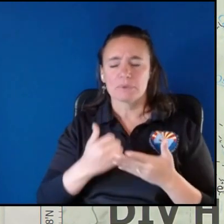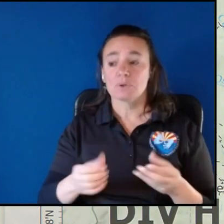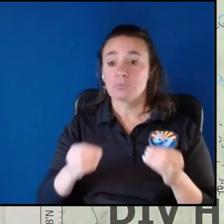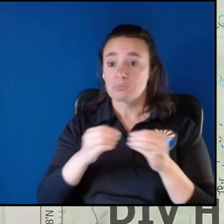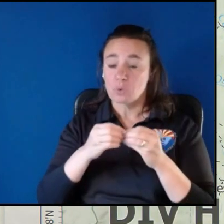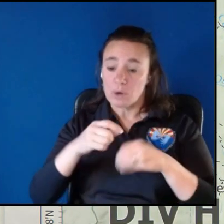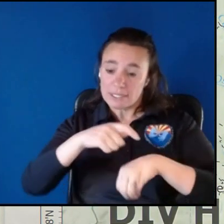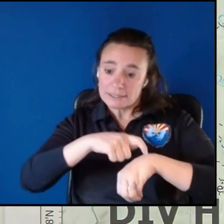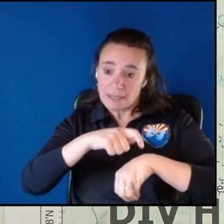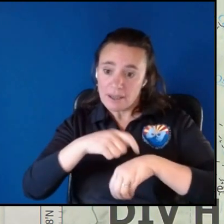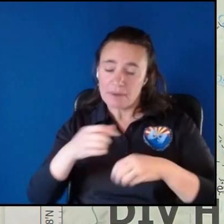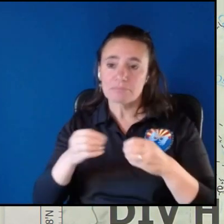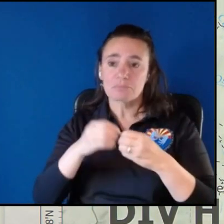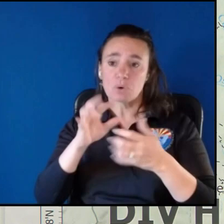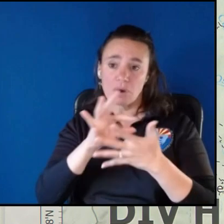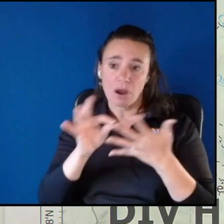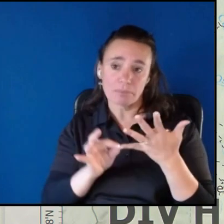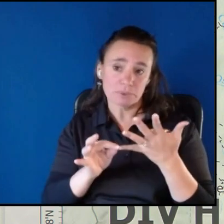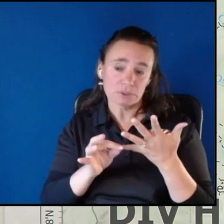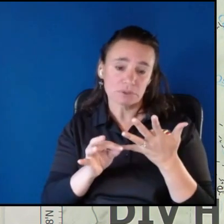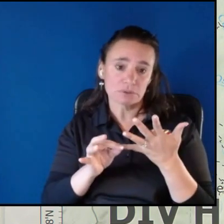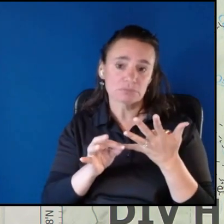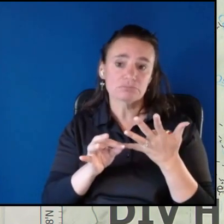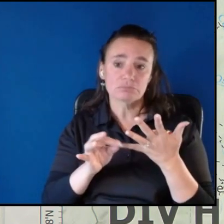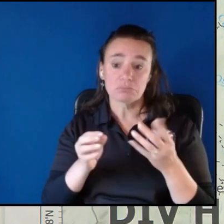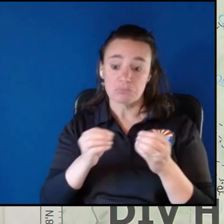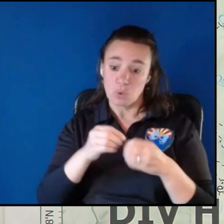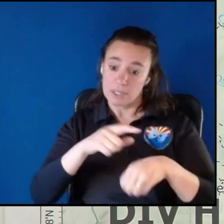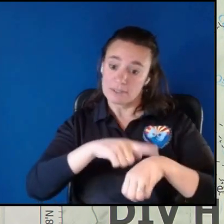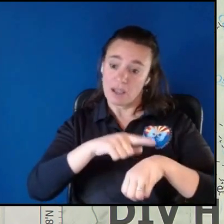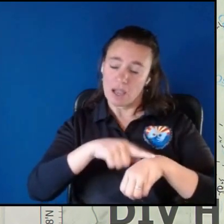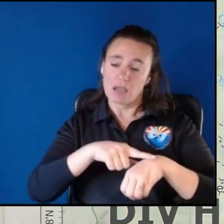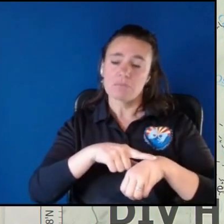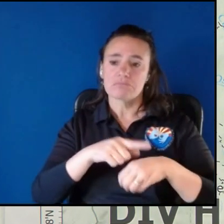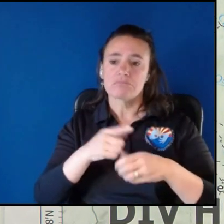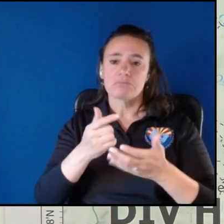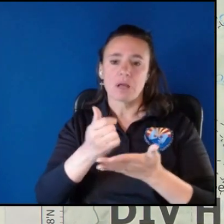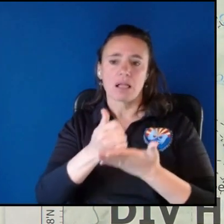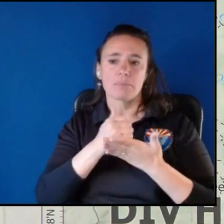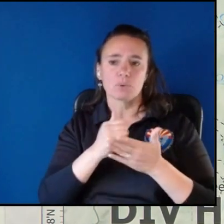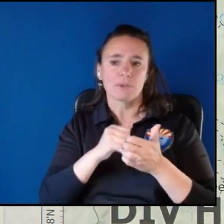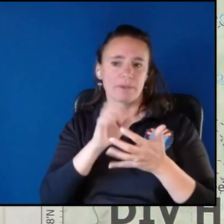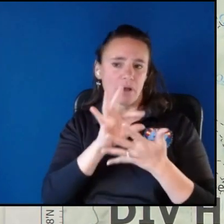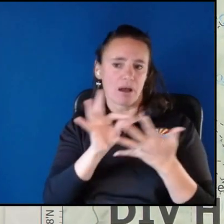more options and so that is really critical for us. In deciding whether or not we're going to implement this overall